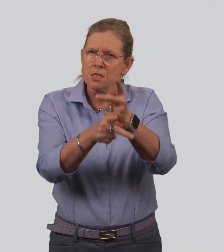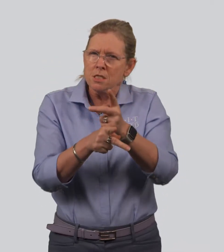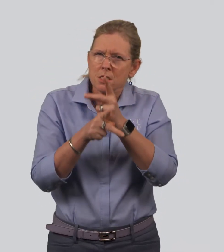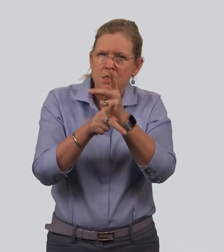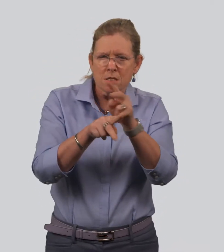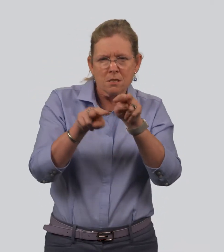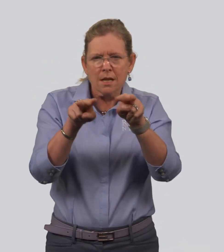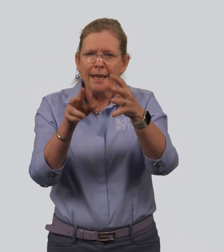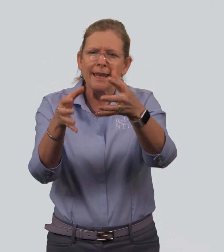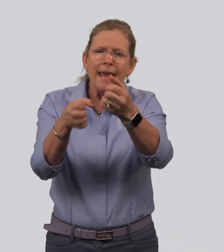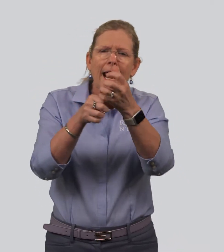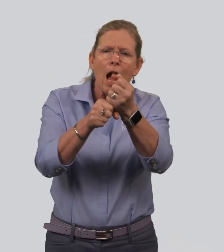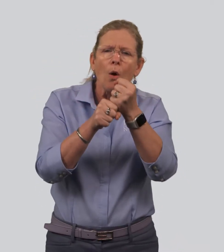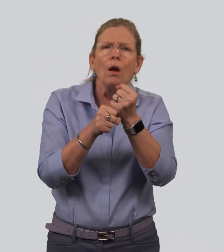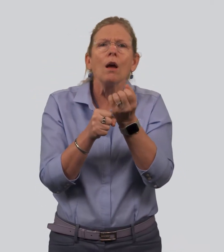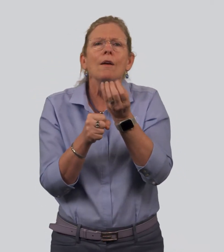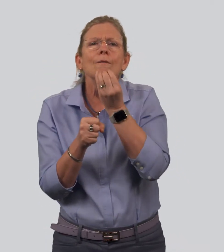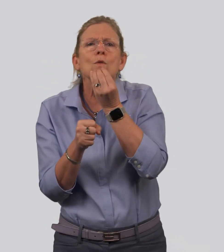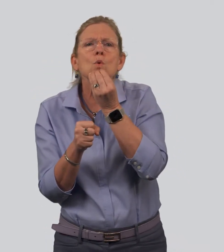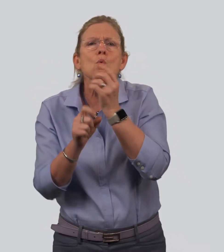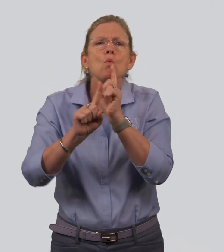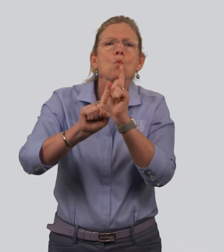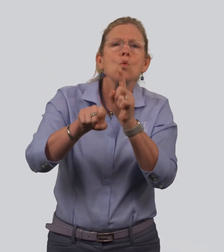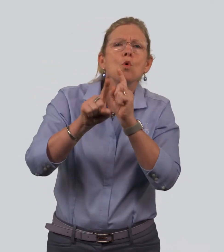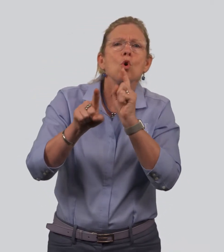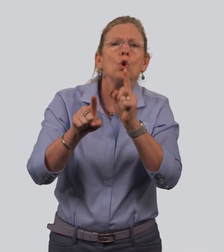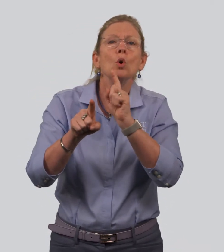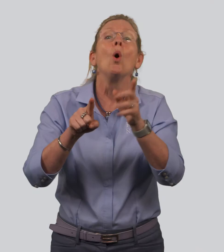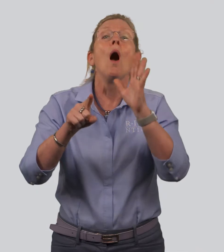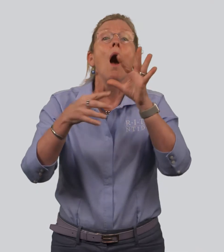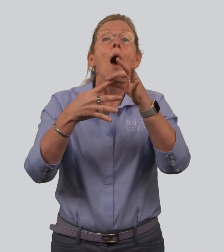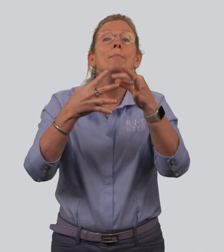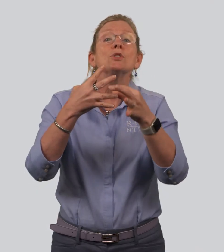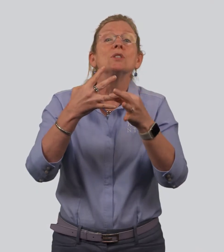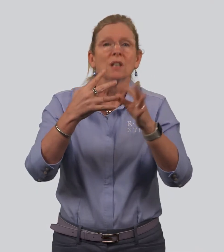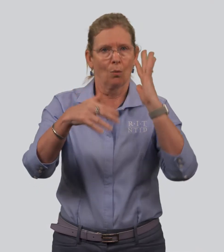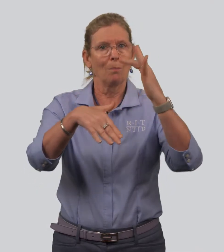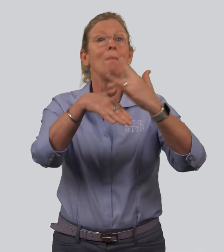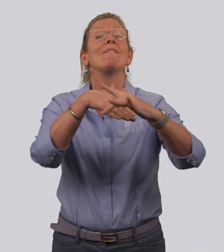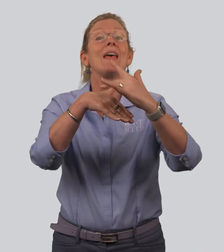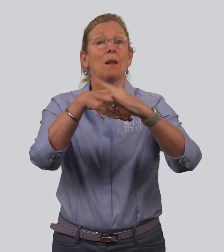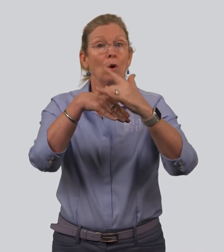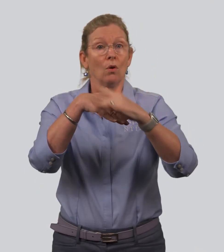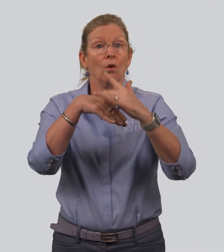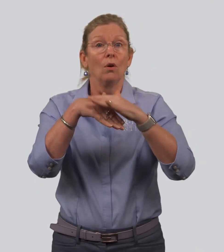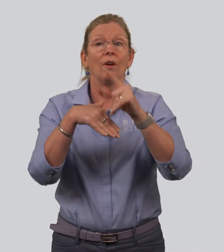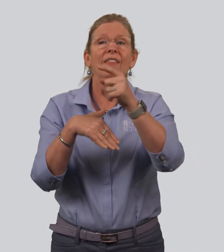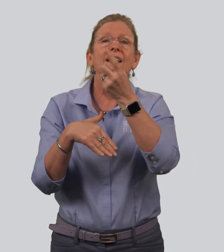Robust take-out options for dining will be provided.